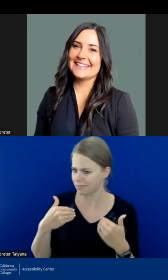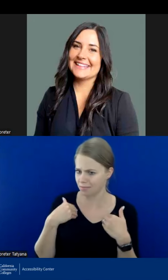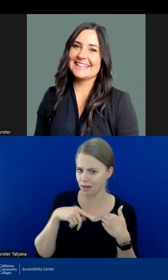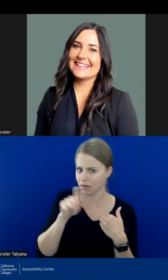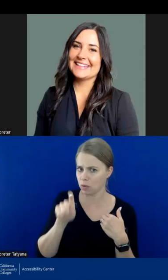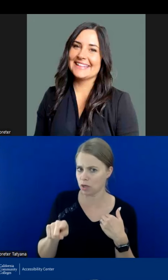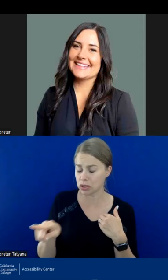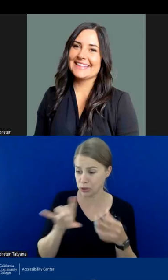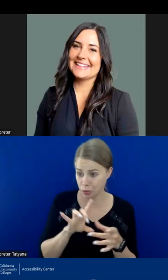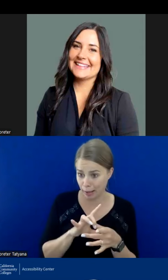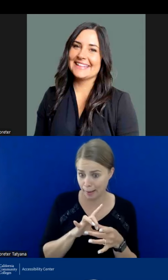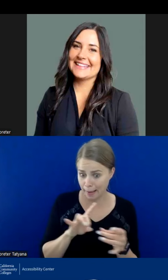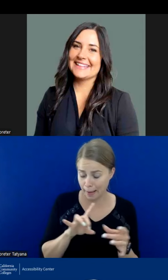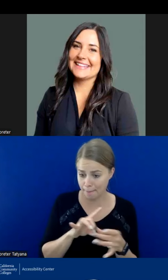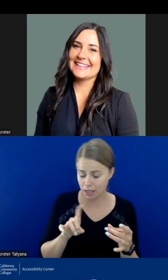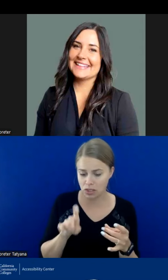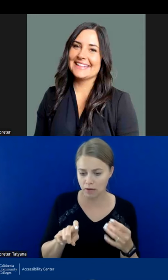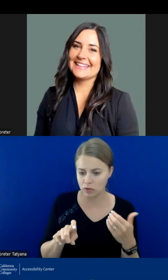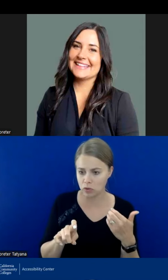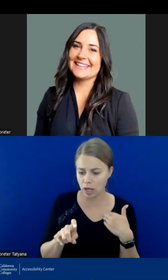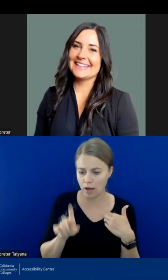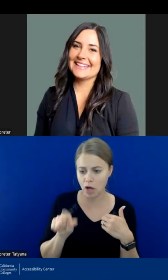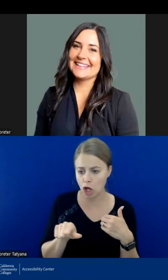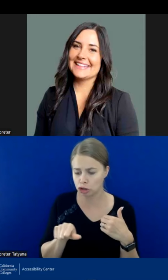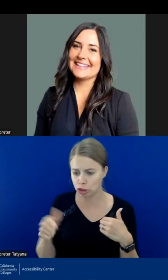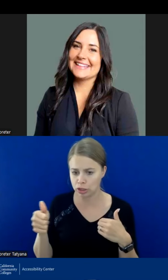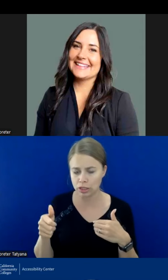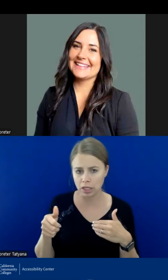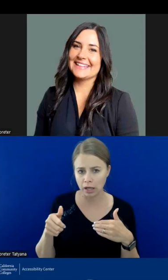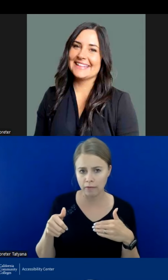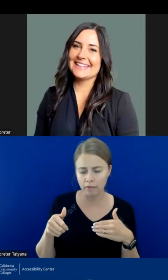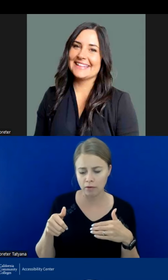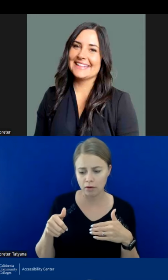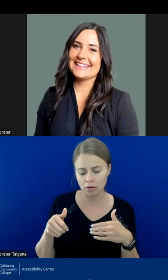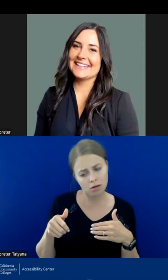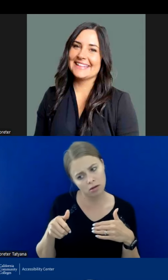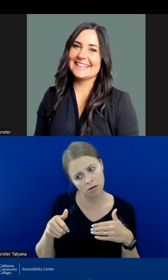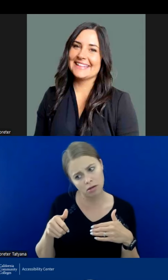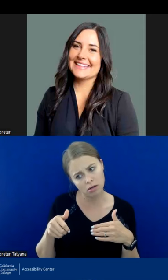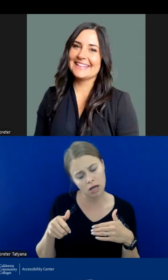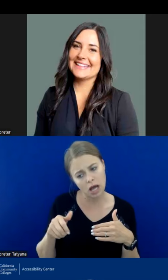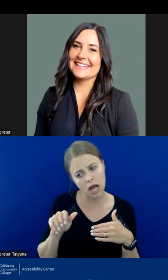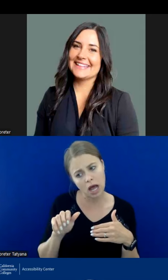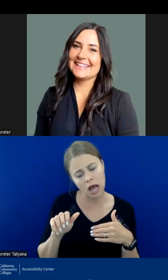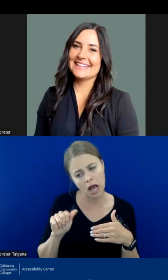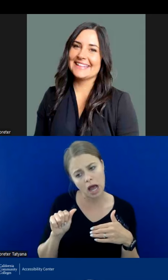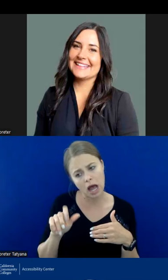You mentioned have to have alternative text on all the images.